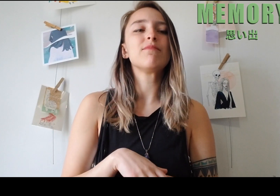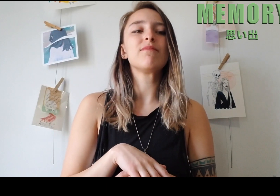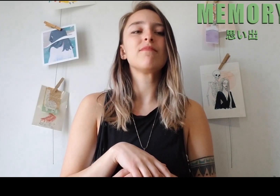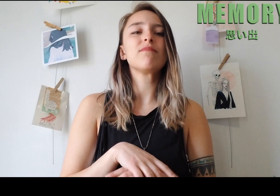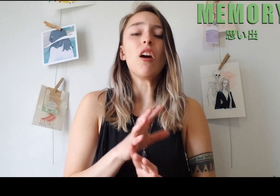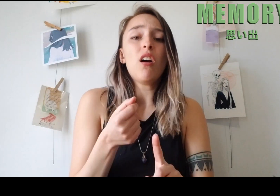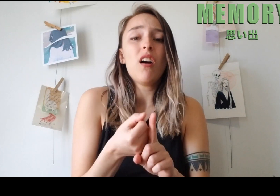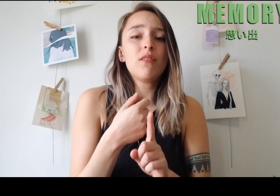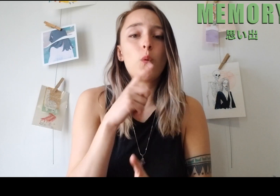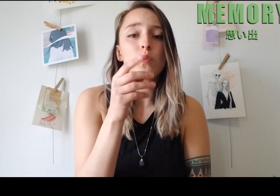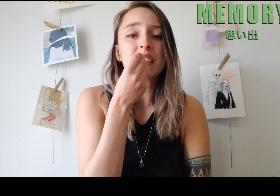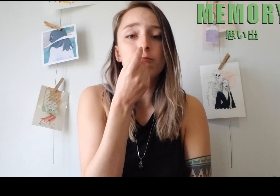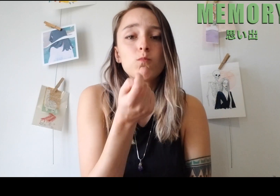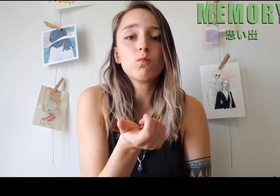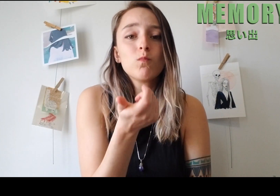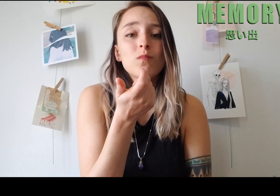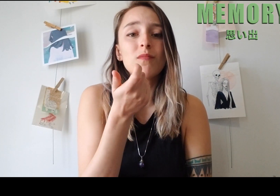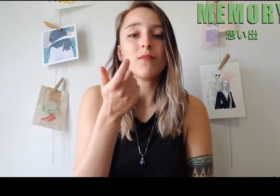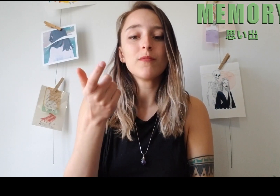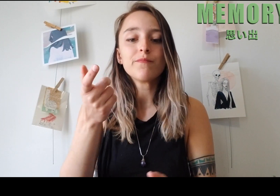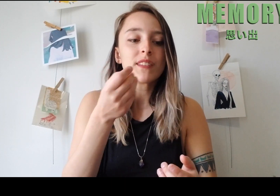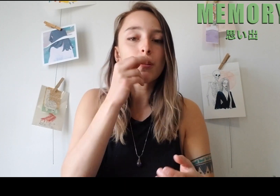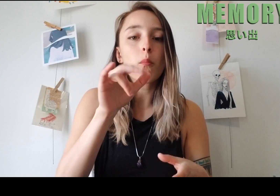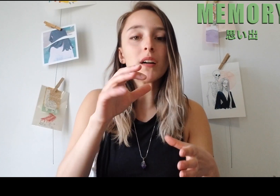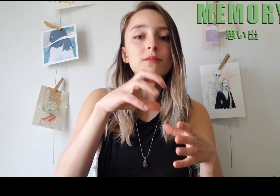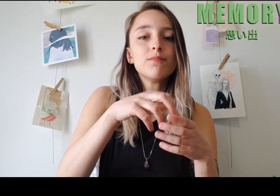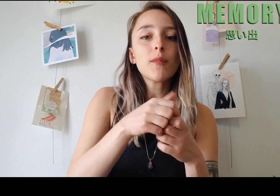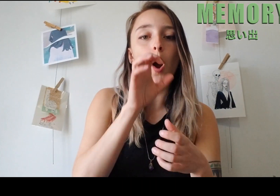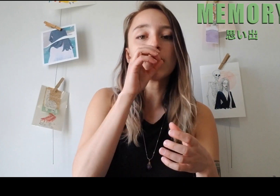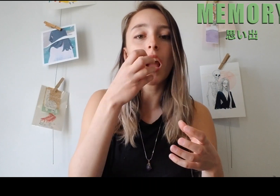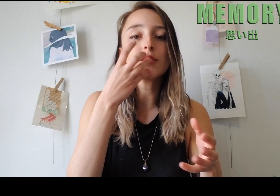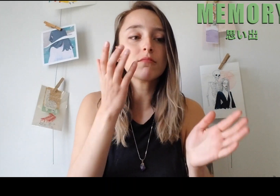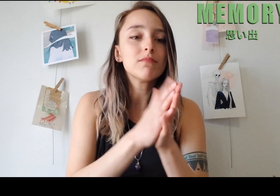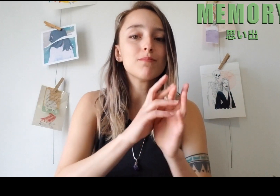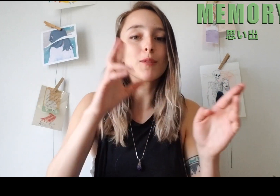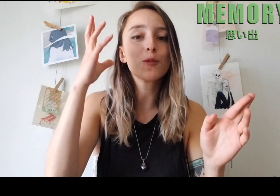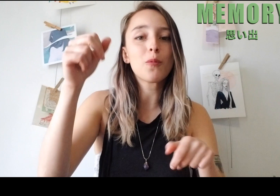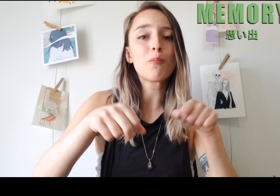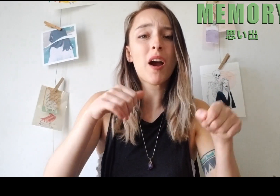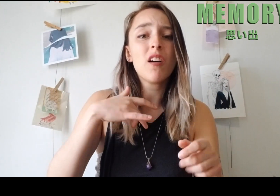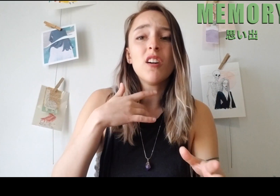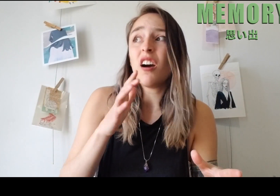Also, I didn't eat much that morning. I ate rice with orange and my friends said, "ready to go biking!"